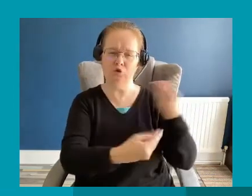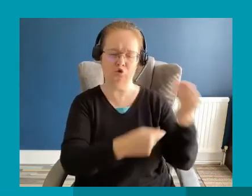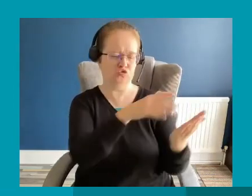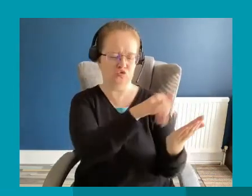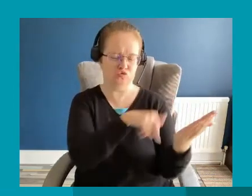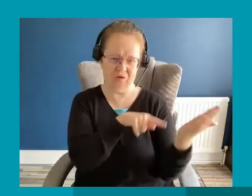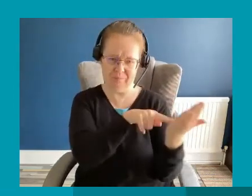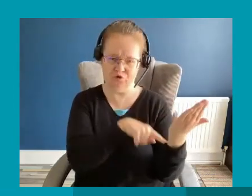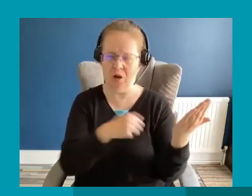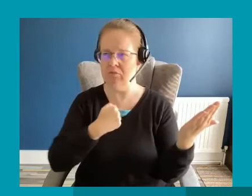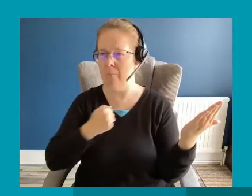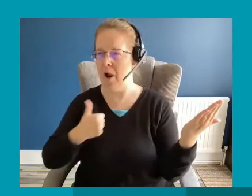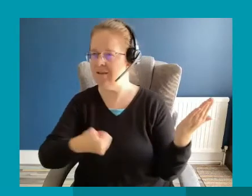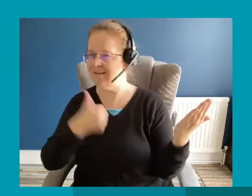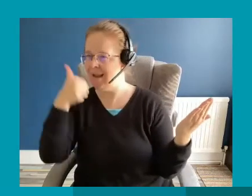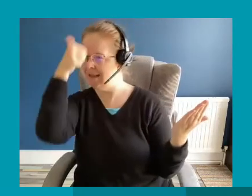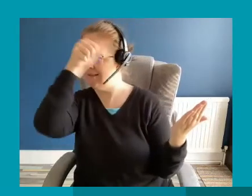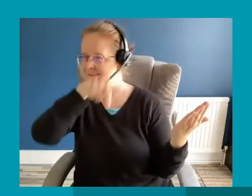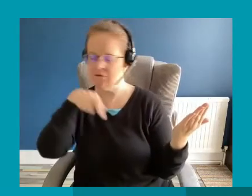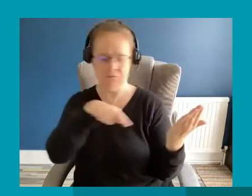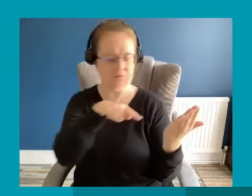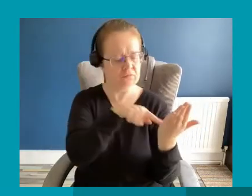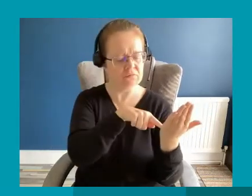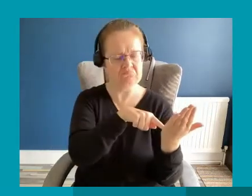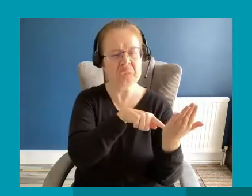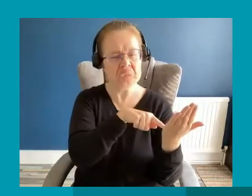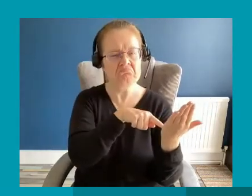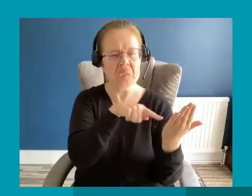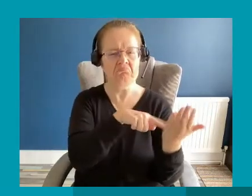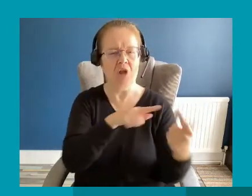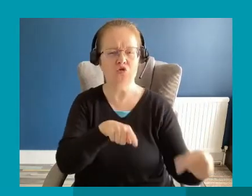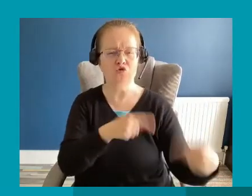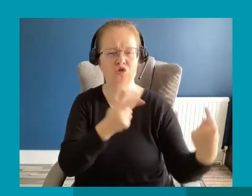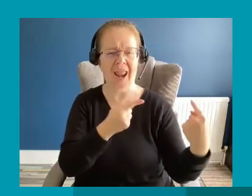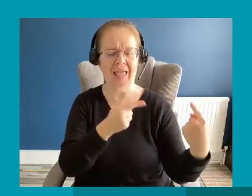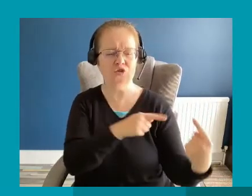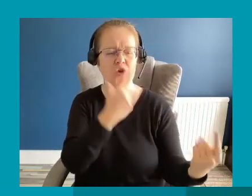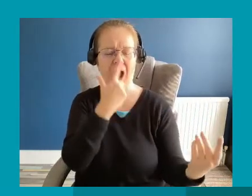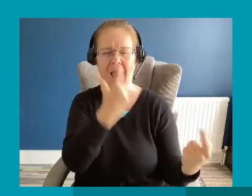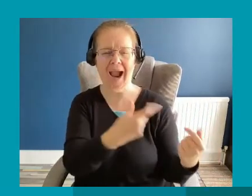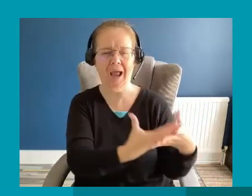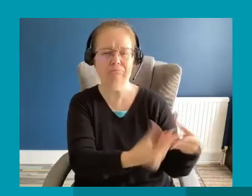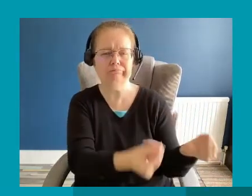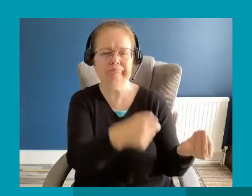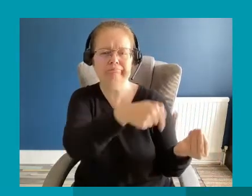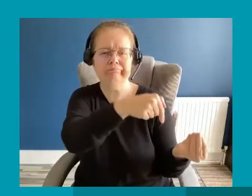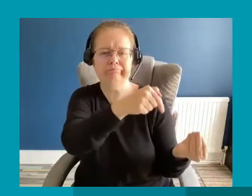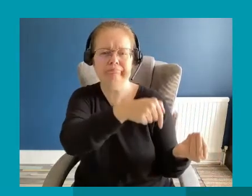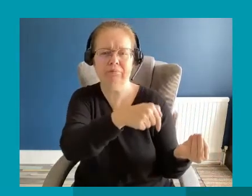If you've identified within the job description a particular challenge that you can overcome, why don't you nail it?